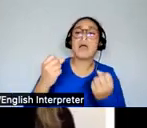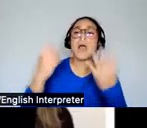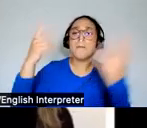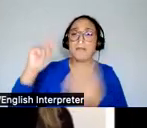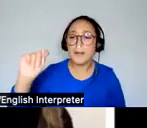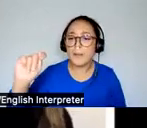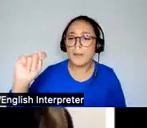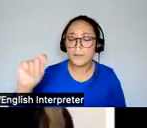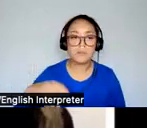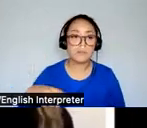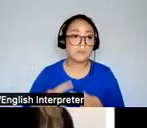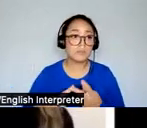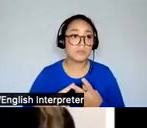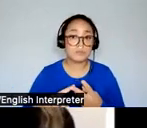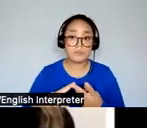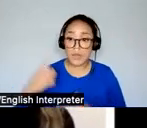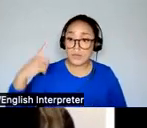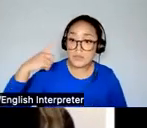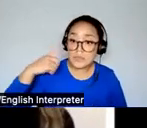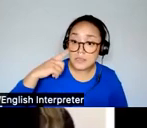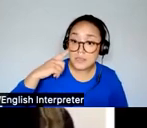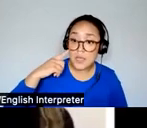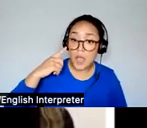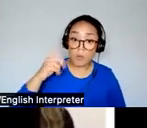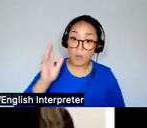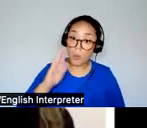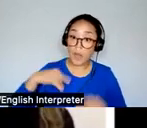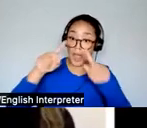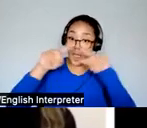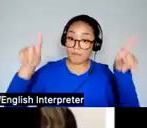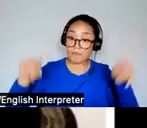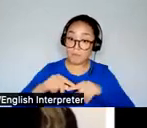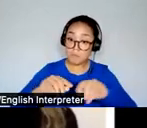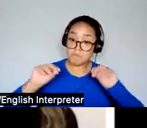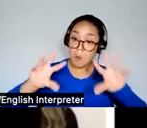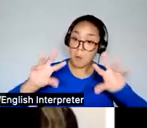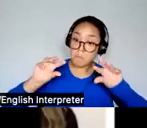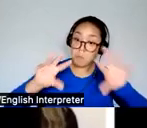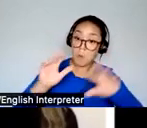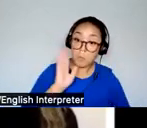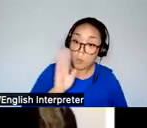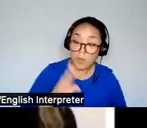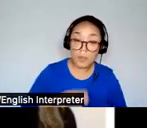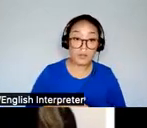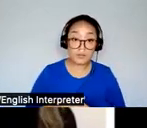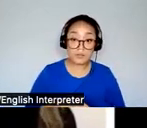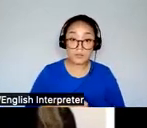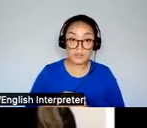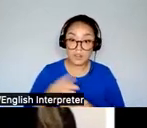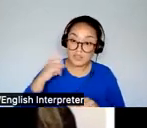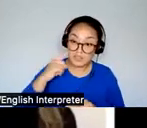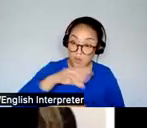Will you have any amplified sound or performance of any kind? And please ensure you inform us of this?